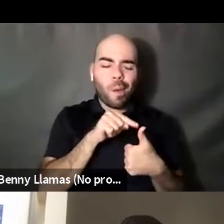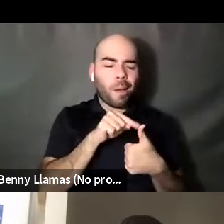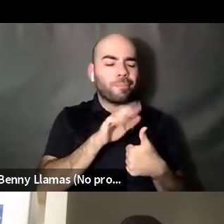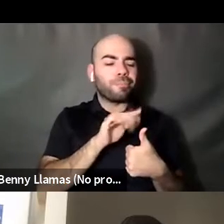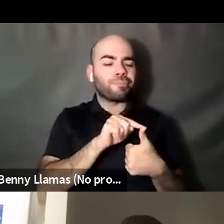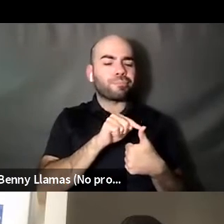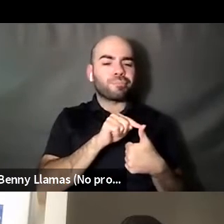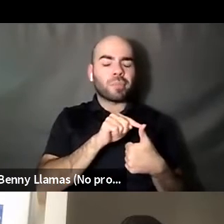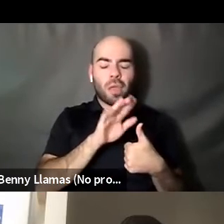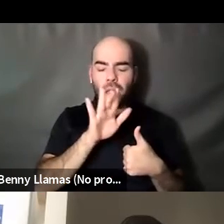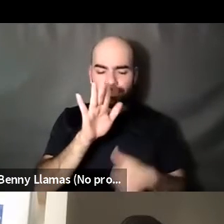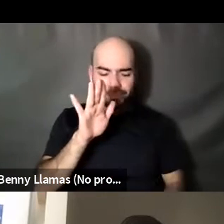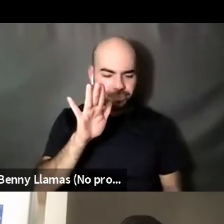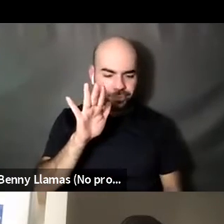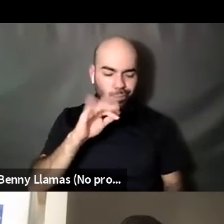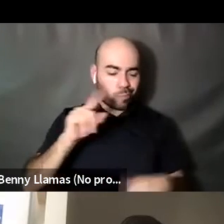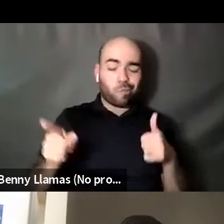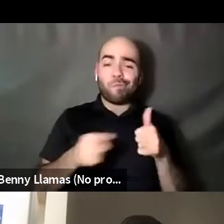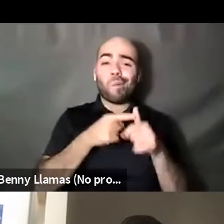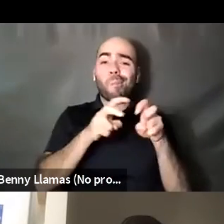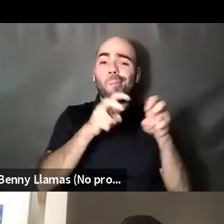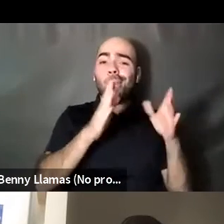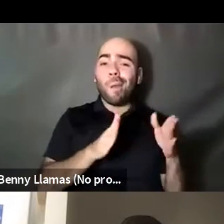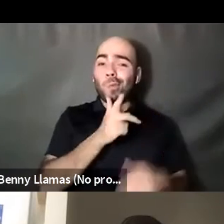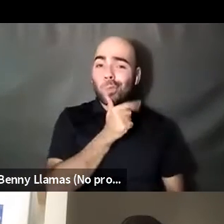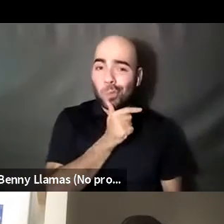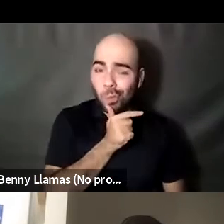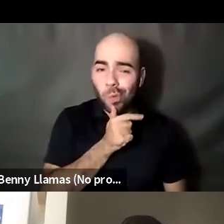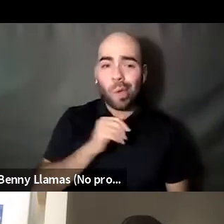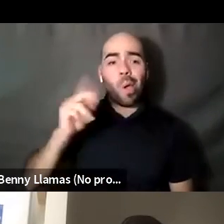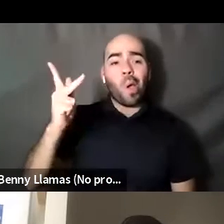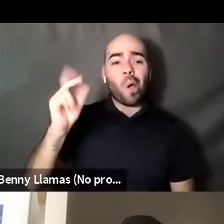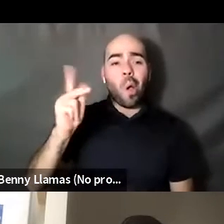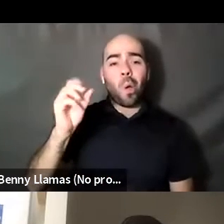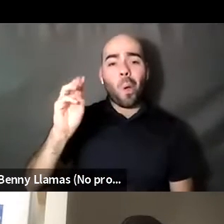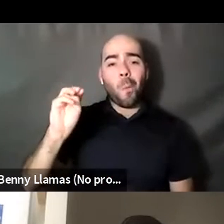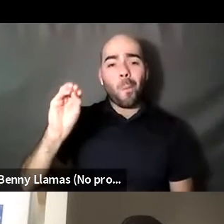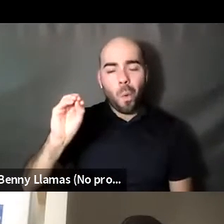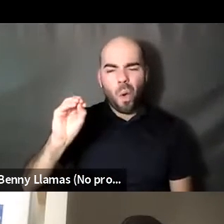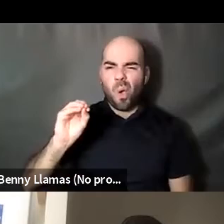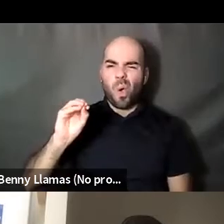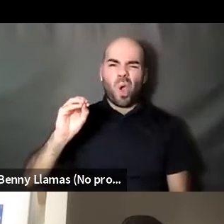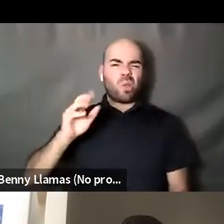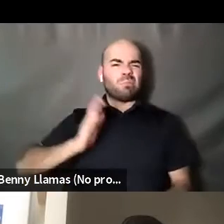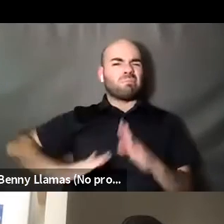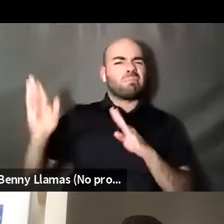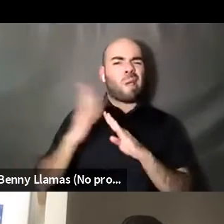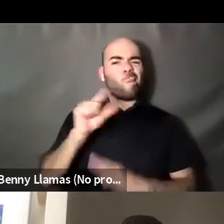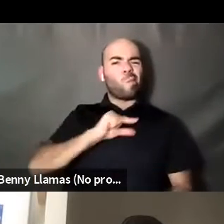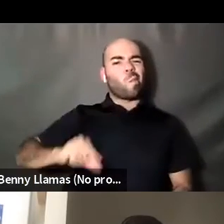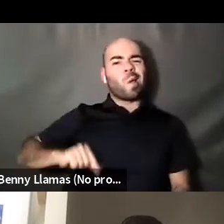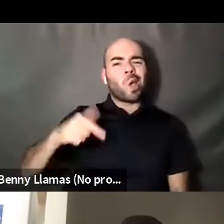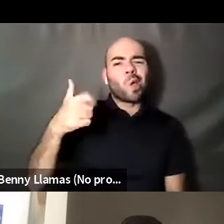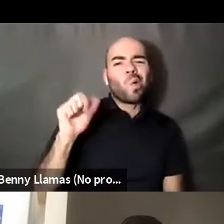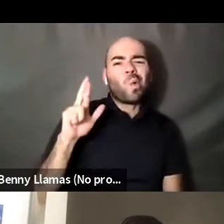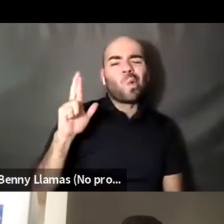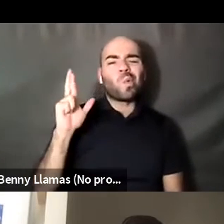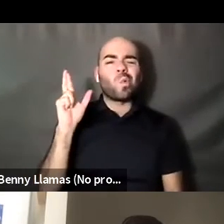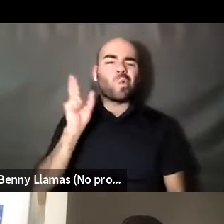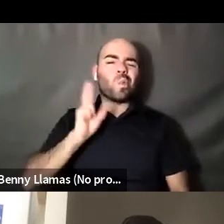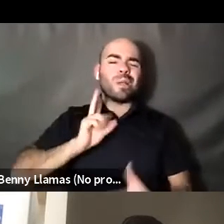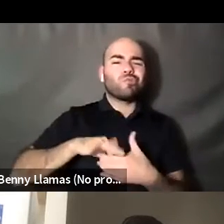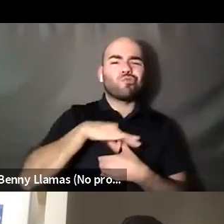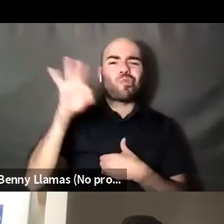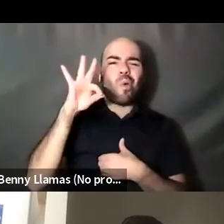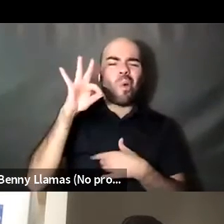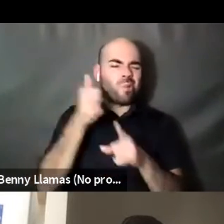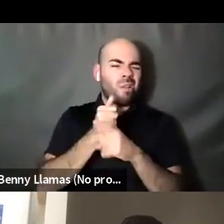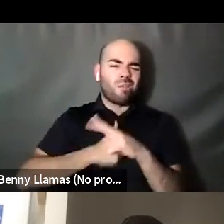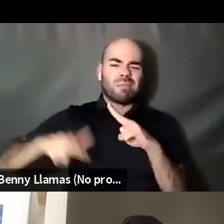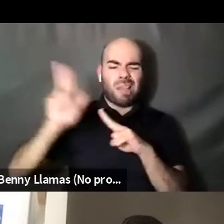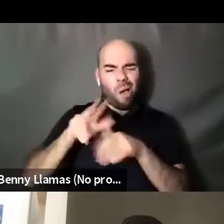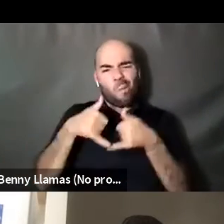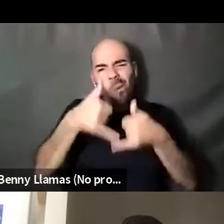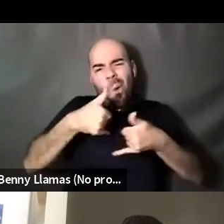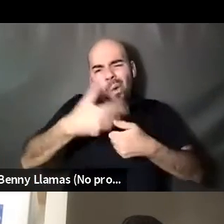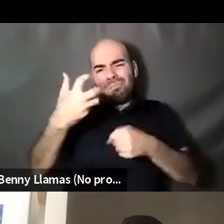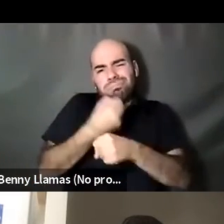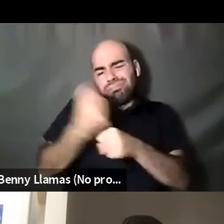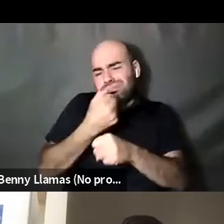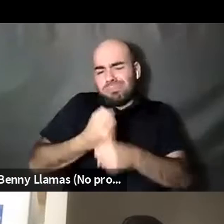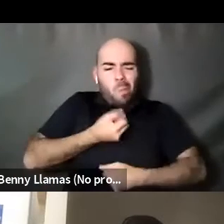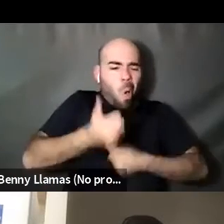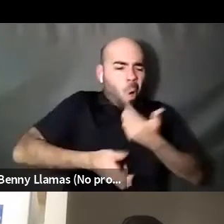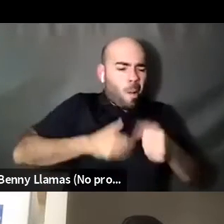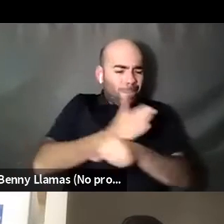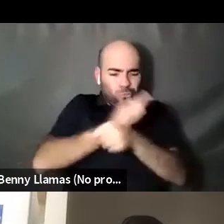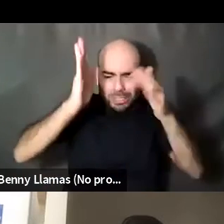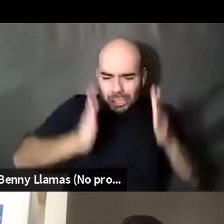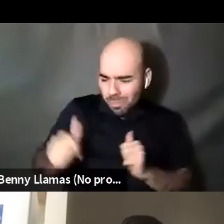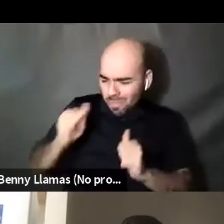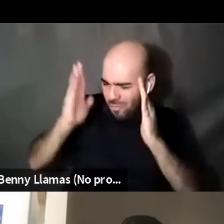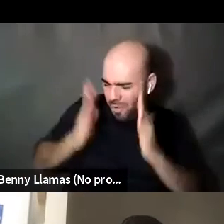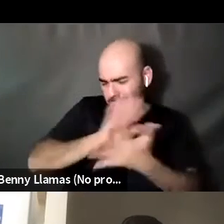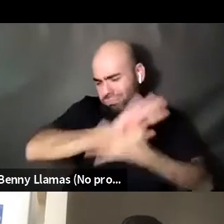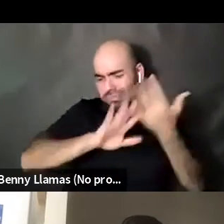Kenyon Farrow (he/him/his): first panelist tonight Coca Cola, the Queen of queer soul is a legendary award winning musician poet and activists and we have. I don't even think we've ever met before, but I have seen you perform